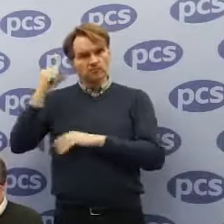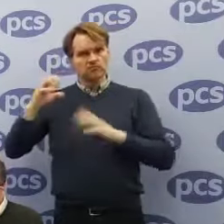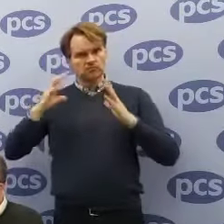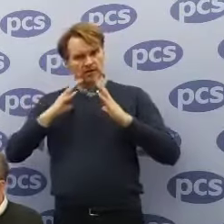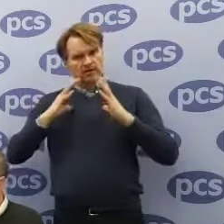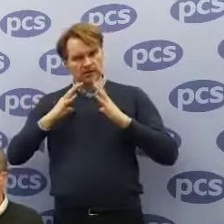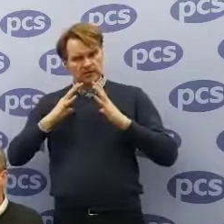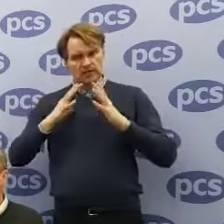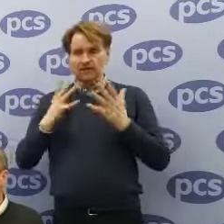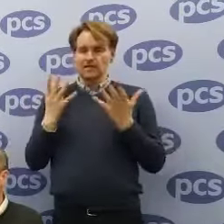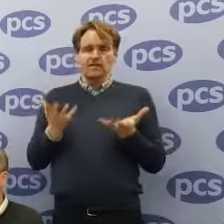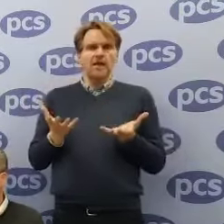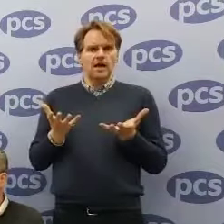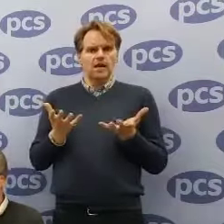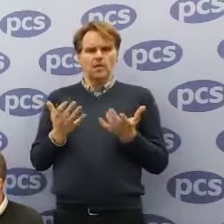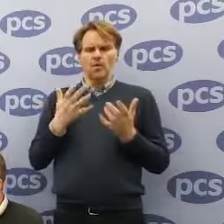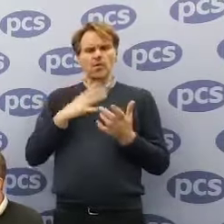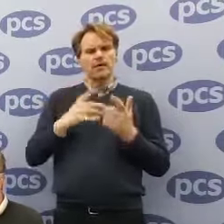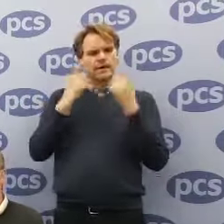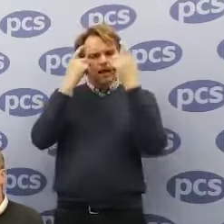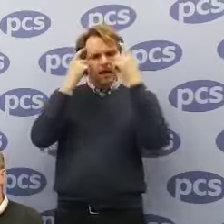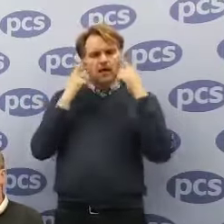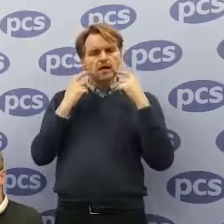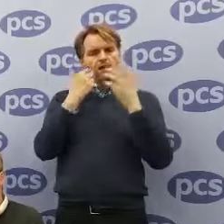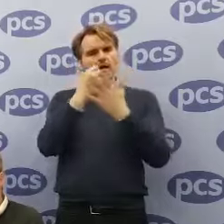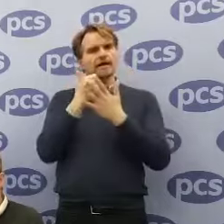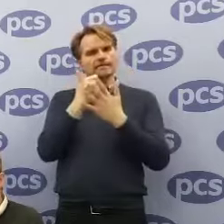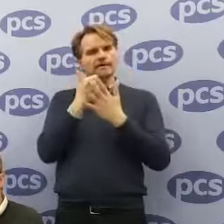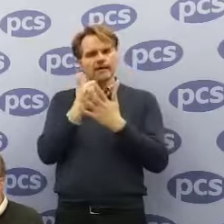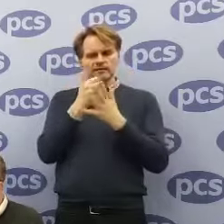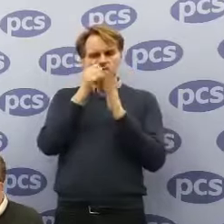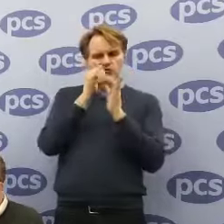legal advice to check on the ramifications, how they would sit across